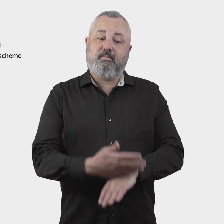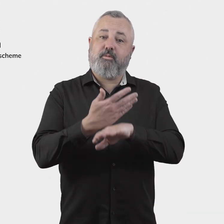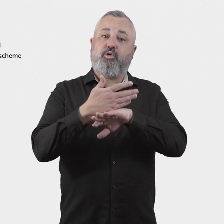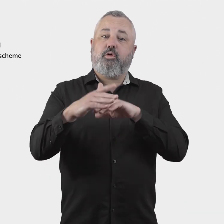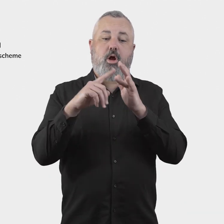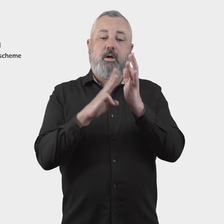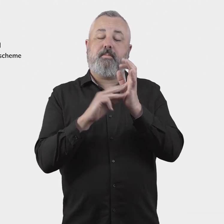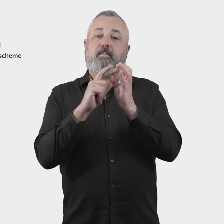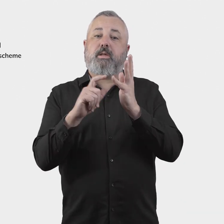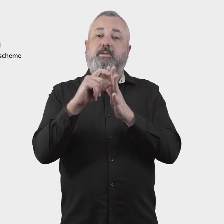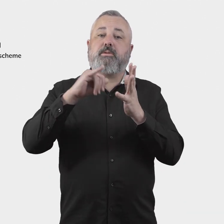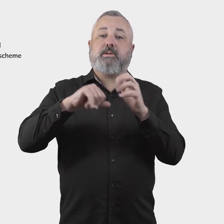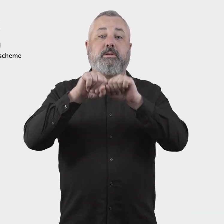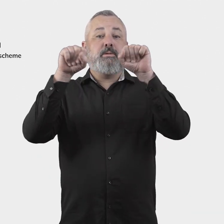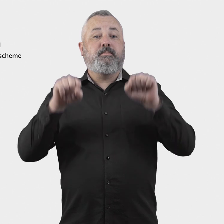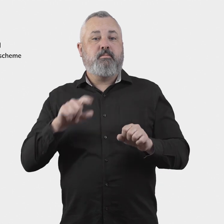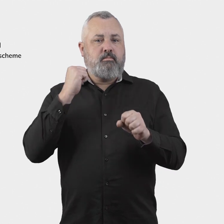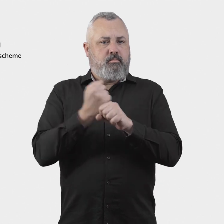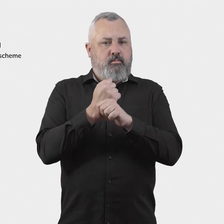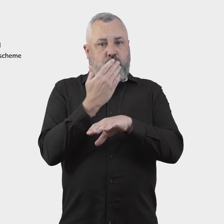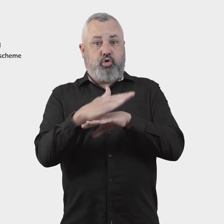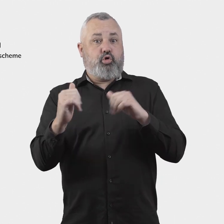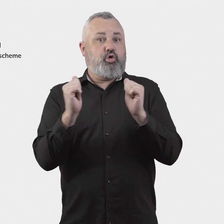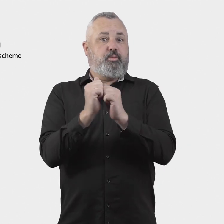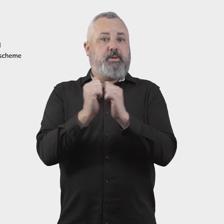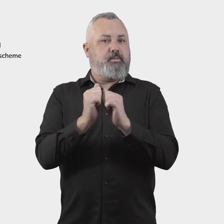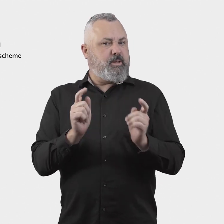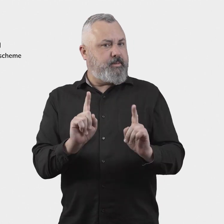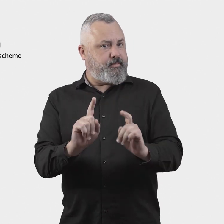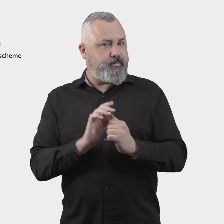3.1 Publications by the ombuds scheme